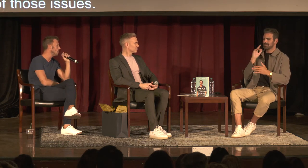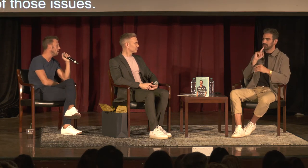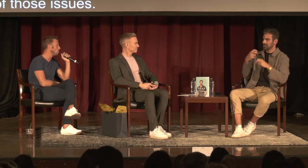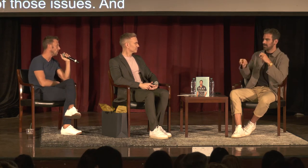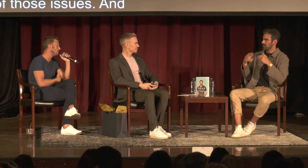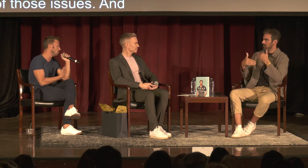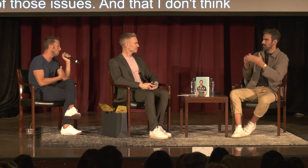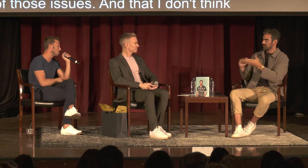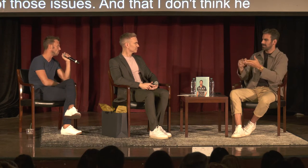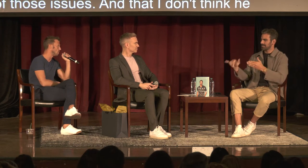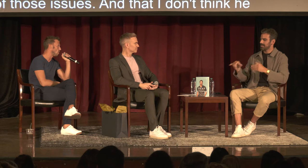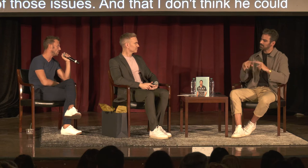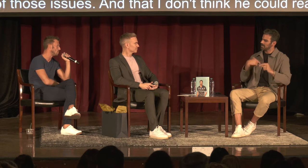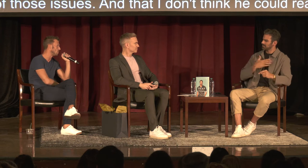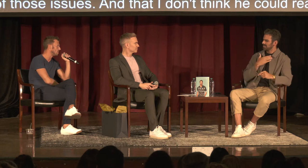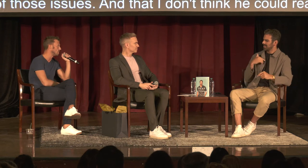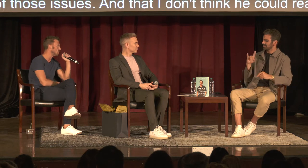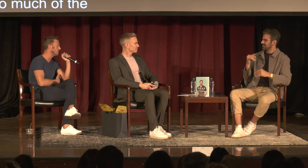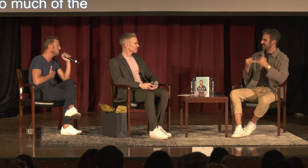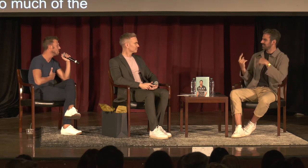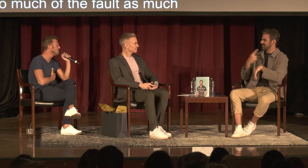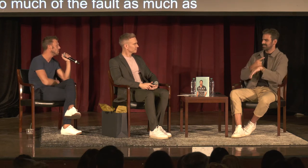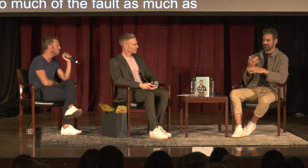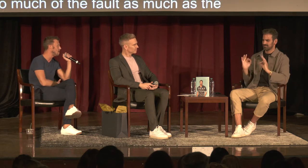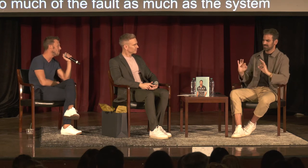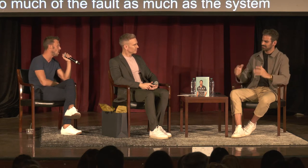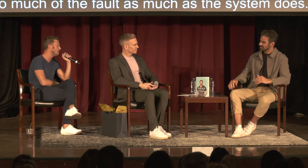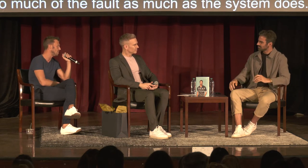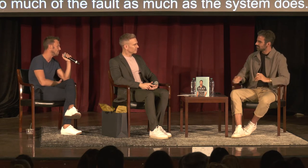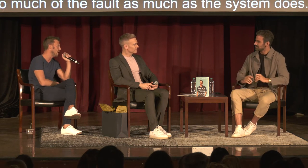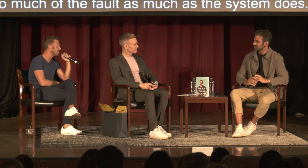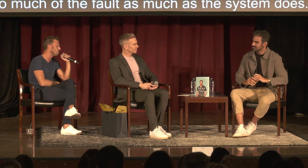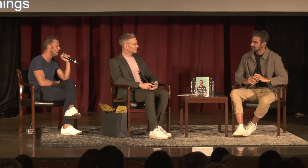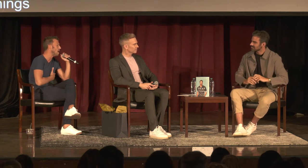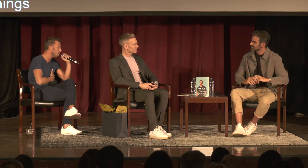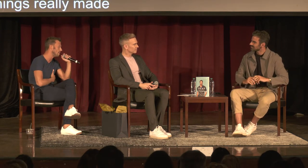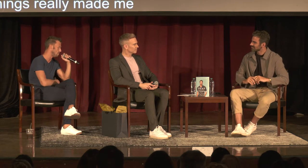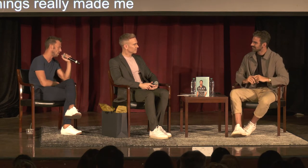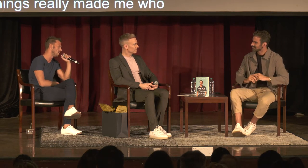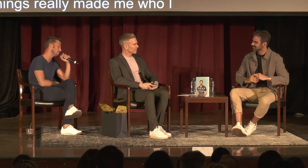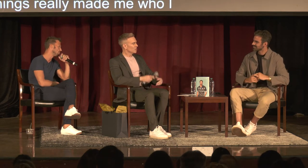don't think he could really share so much of the fault as much as the system does. And those things really made me who I am to this day. So I'm happy that I put it in.